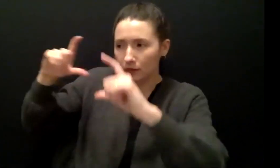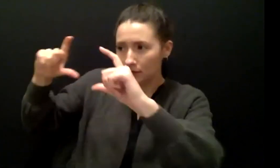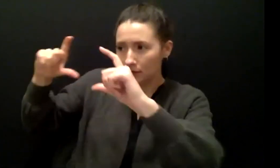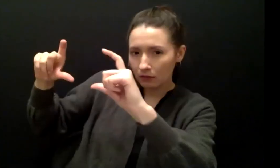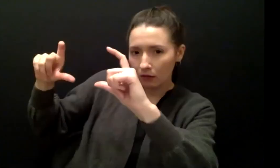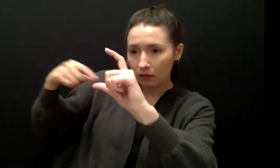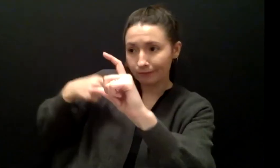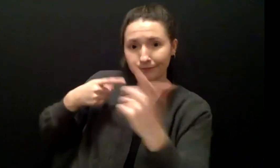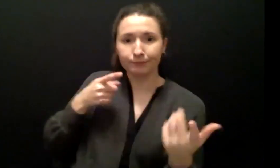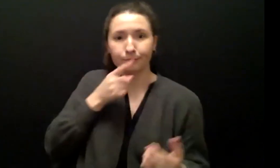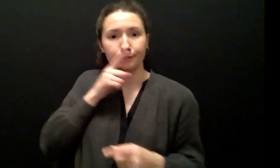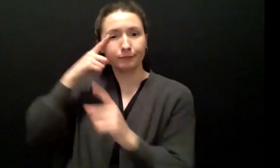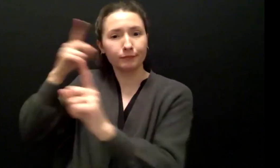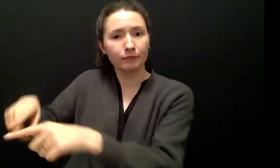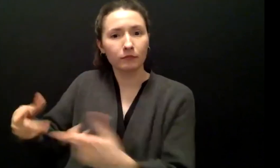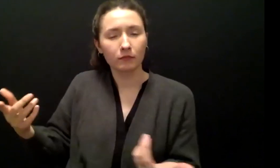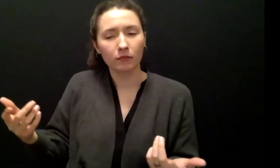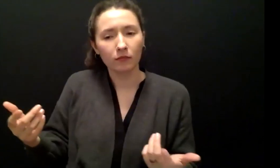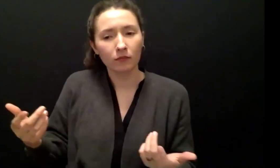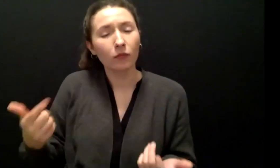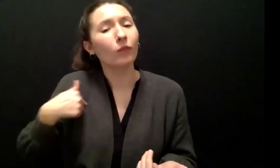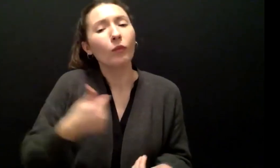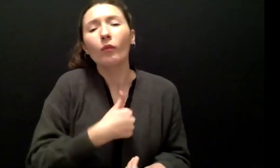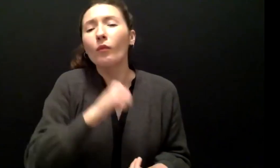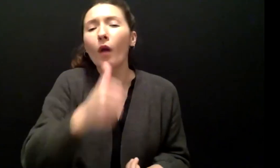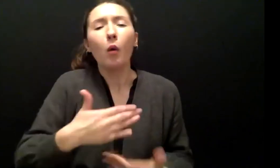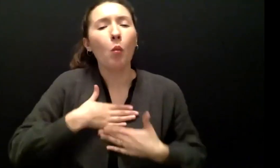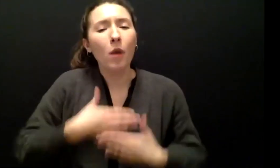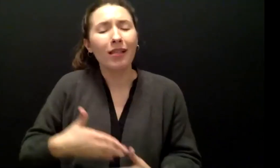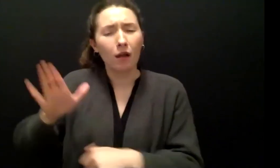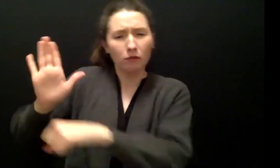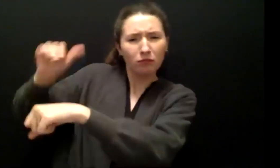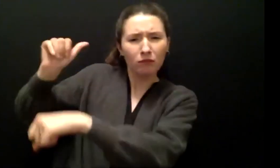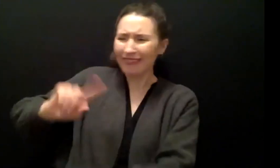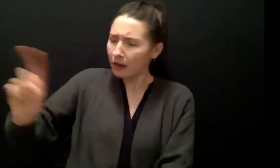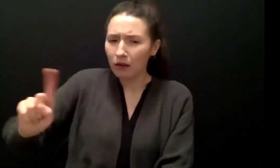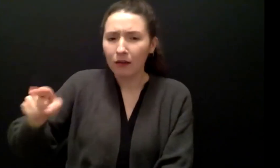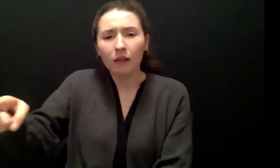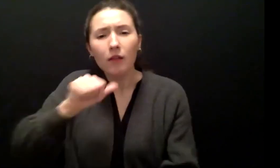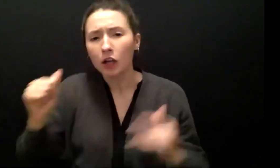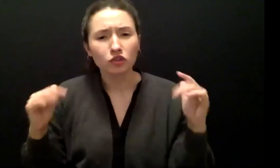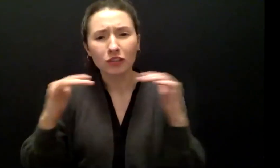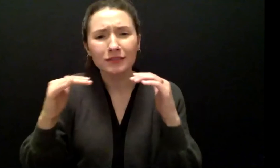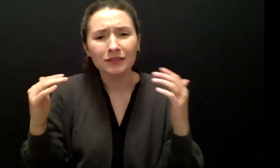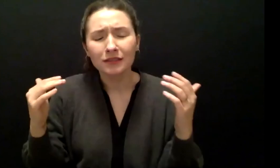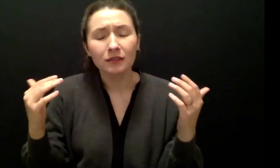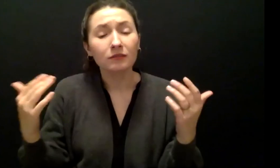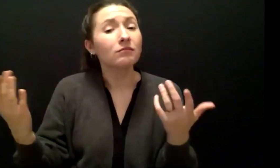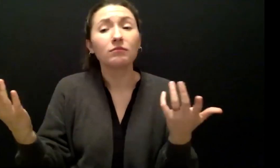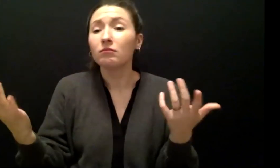it, particularly in New York, that is true. I mean... a lot of those artists who were